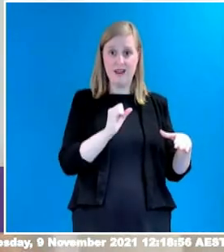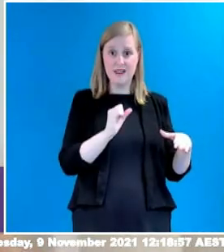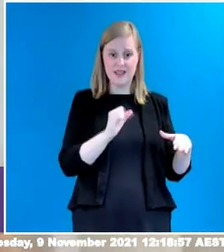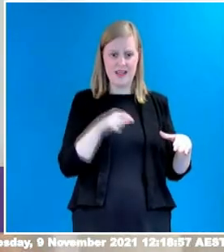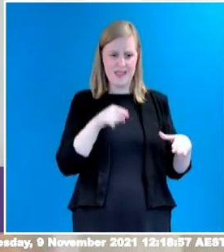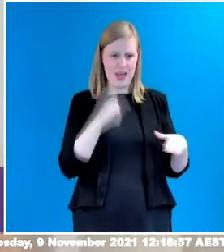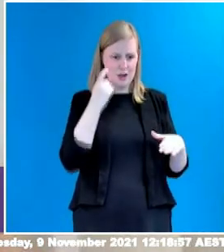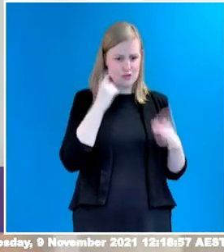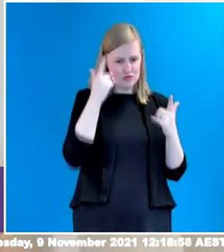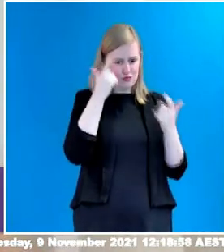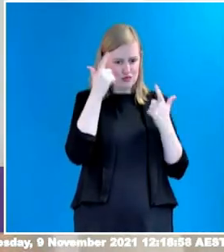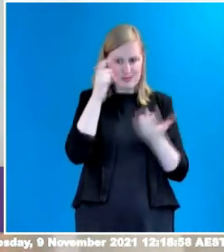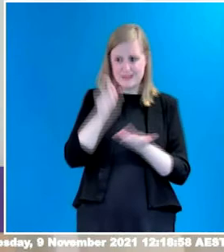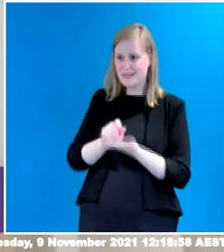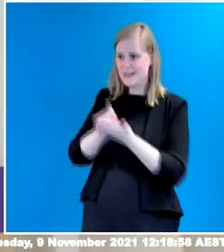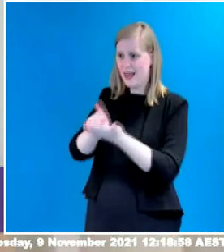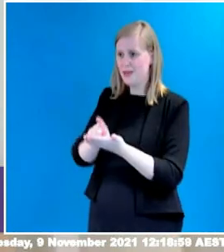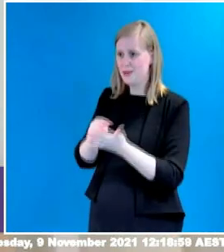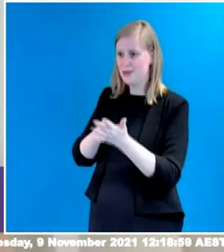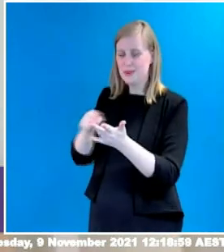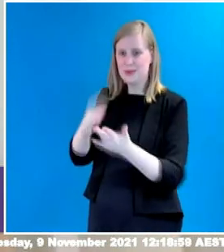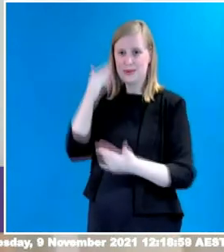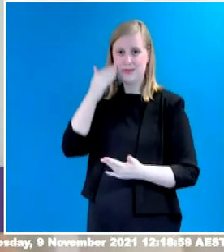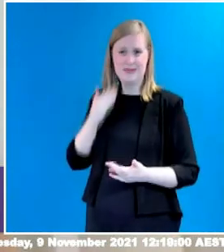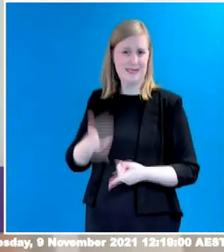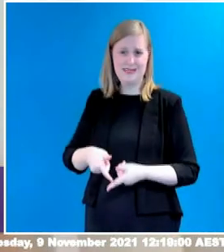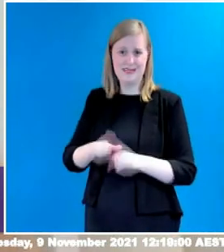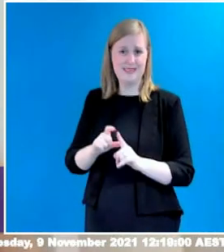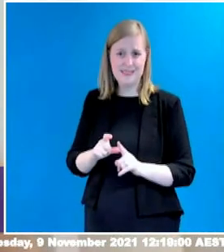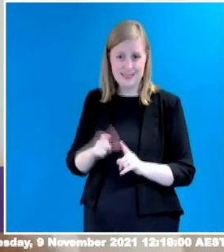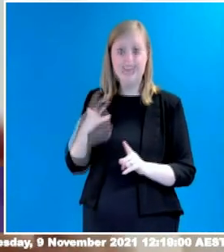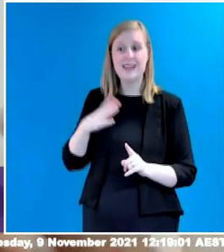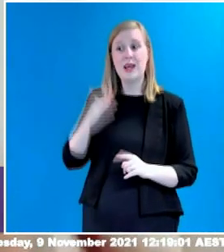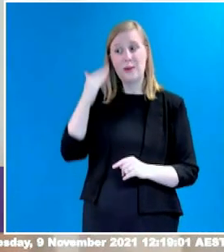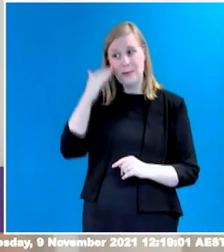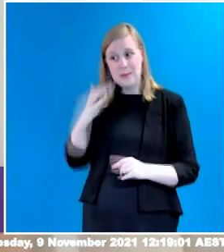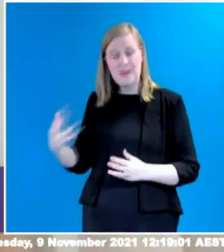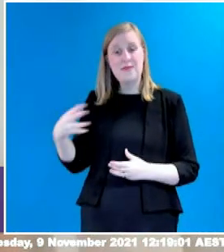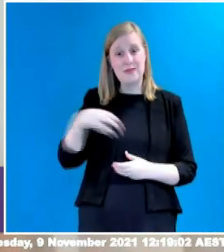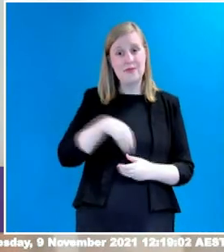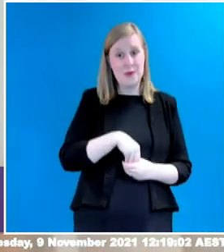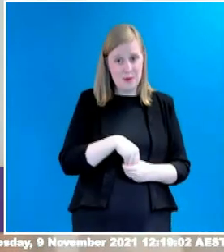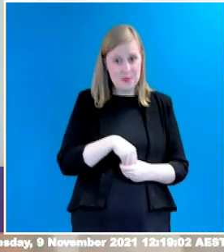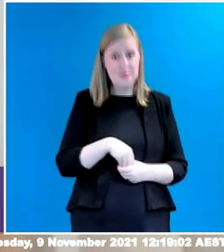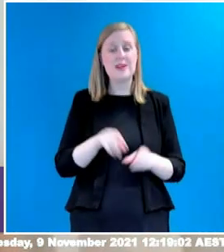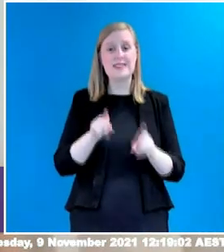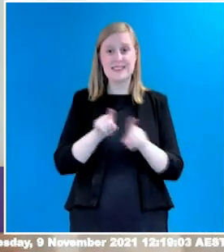We have the same problem with the lack of disabled people in the room. We have people who don't really understand disability